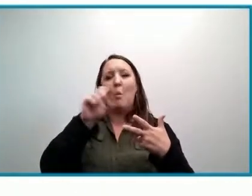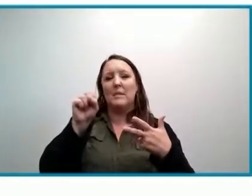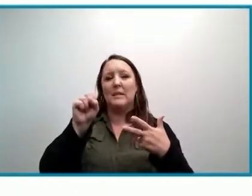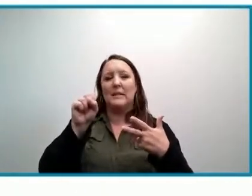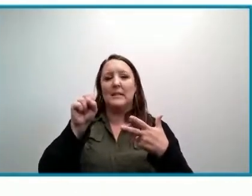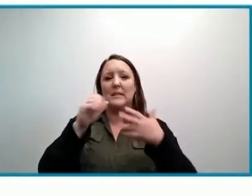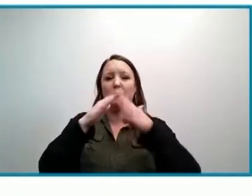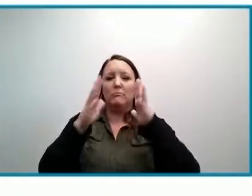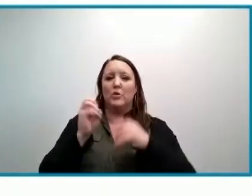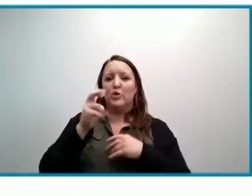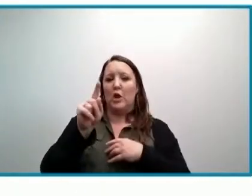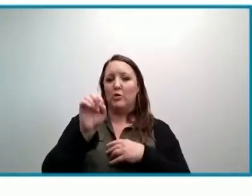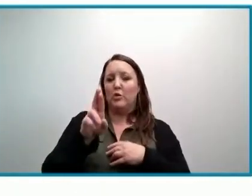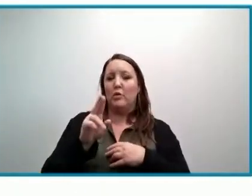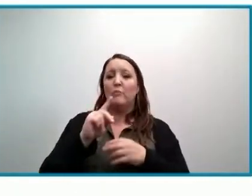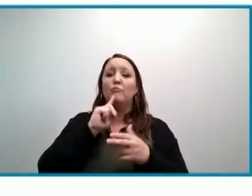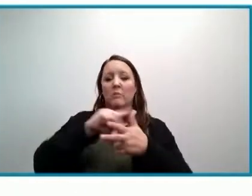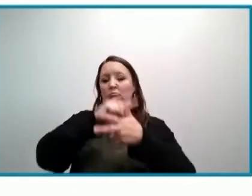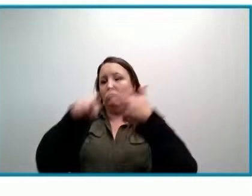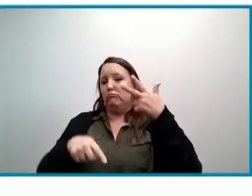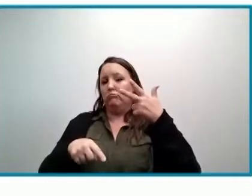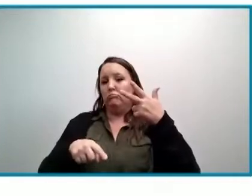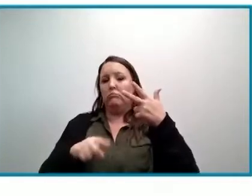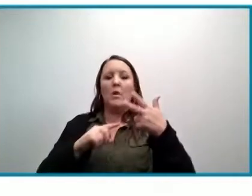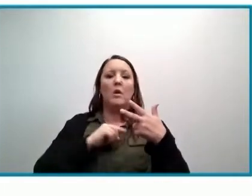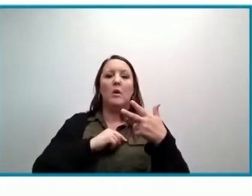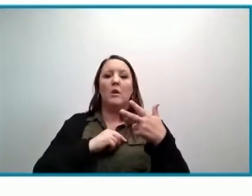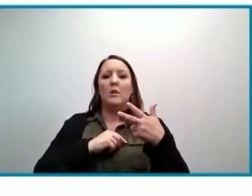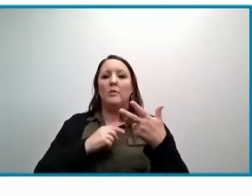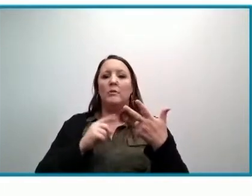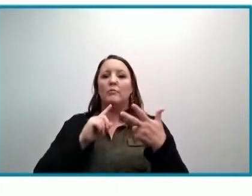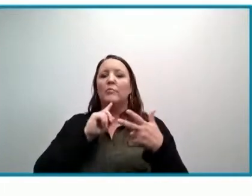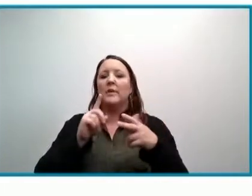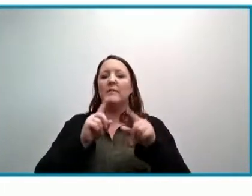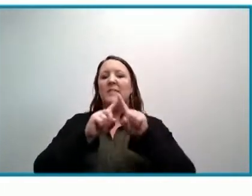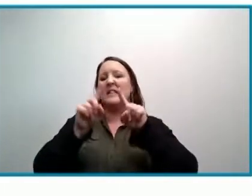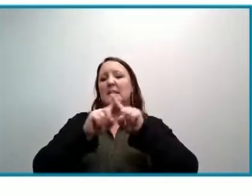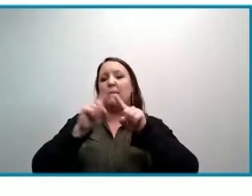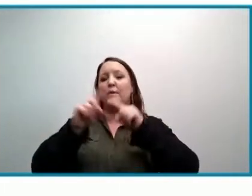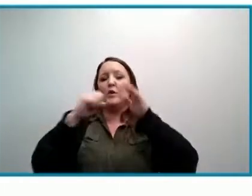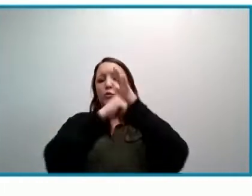in all those places we come in with, you know, like the structure of writing plays,